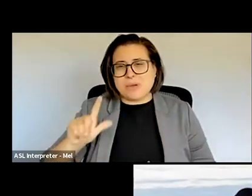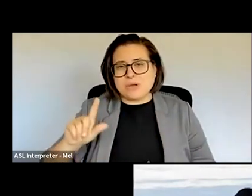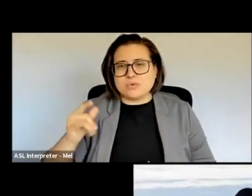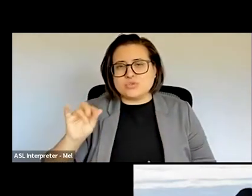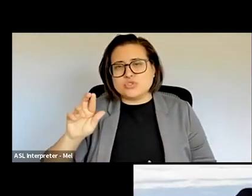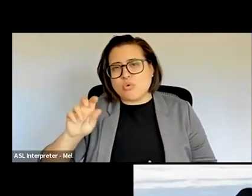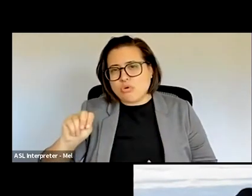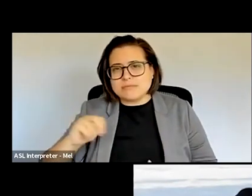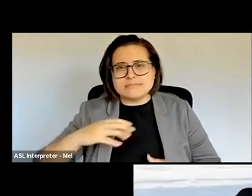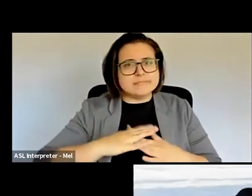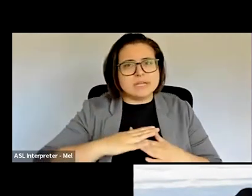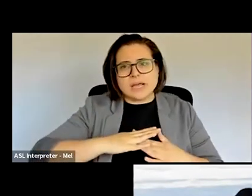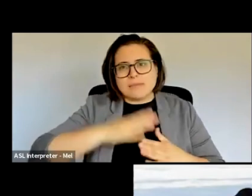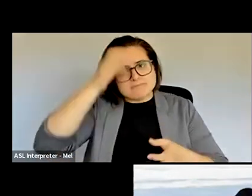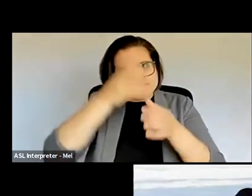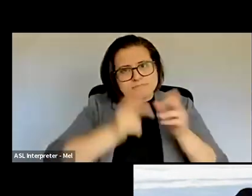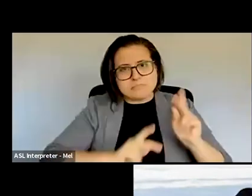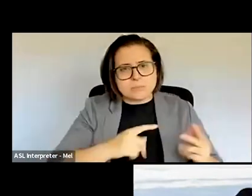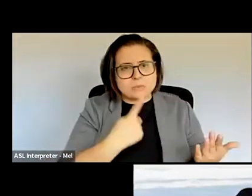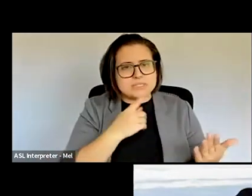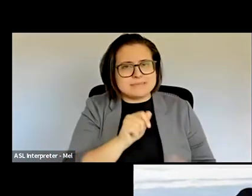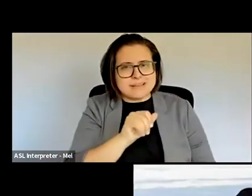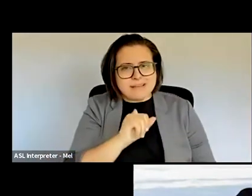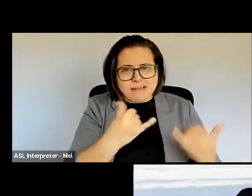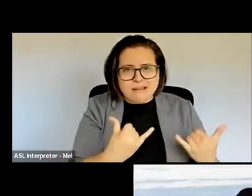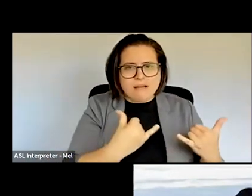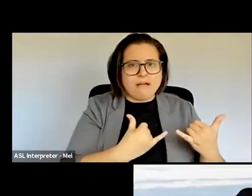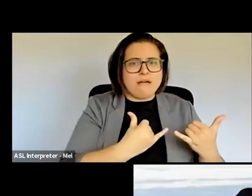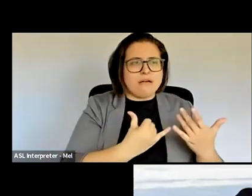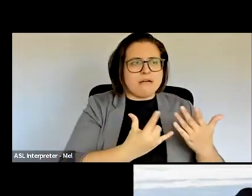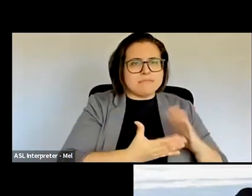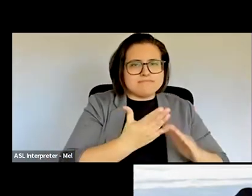AI as currently funded, constructed and concentrated is misdirecting